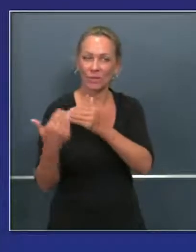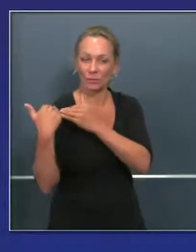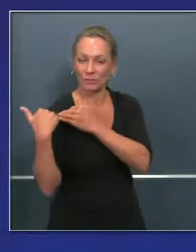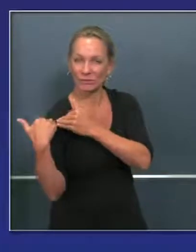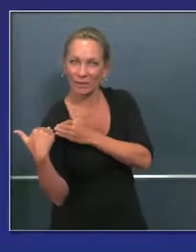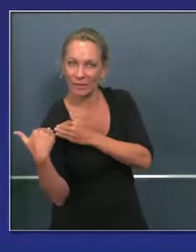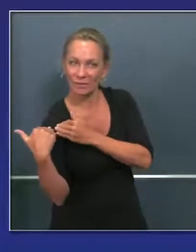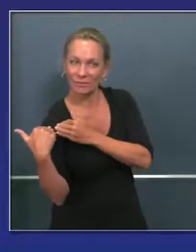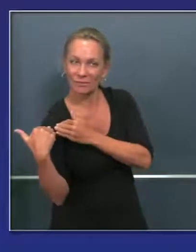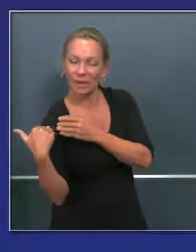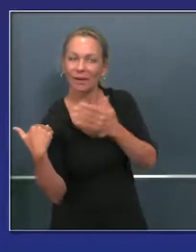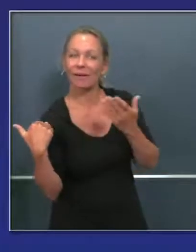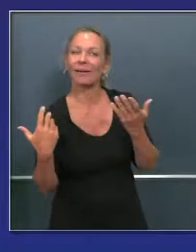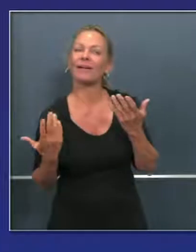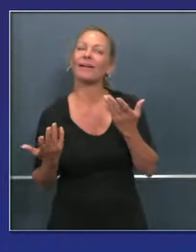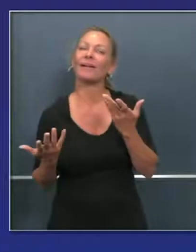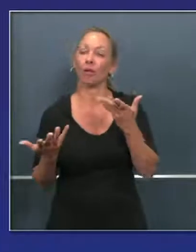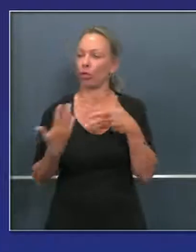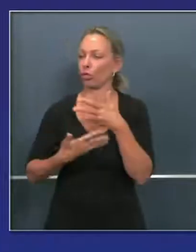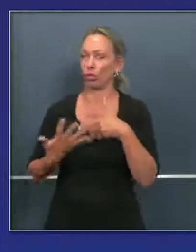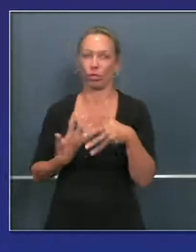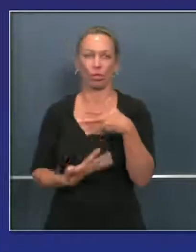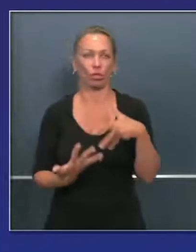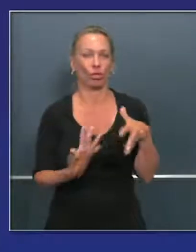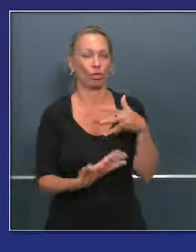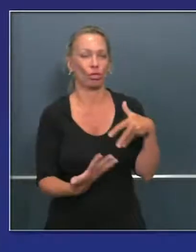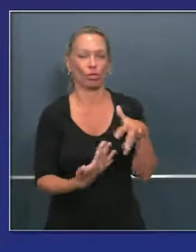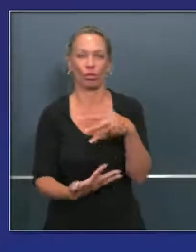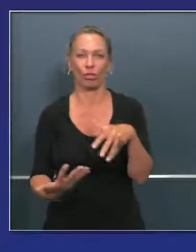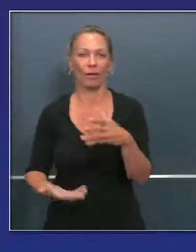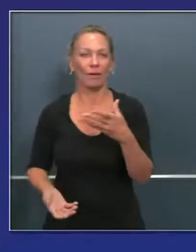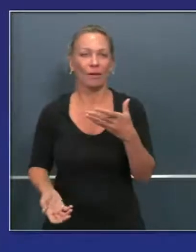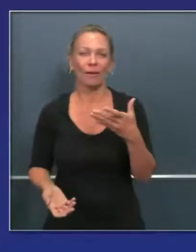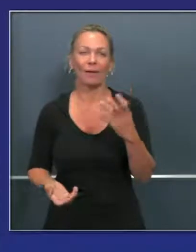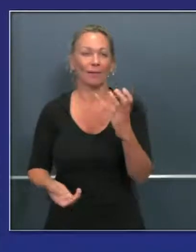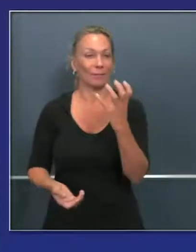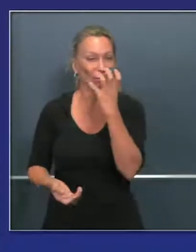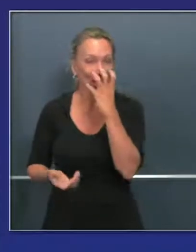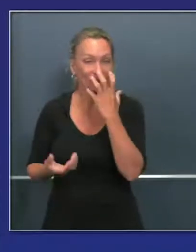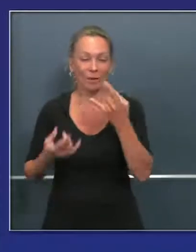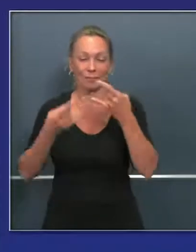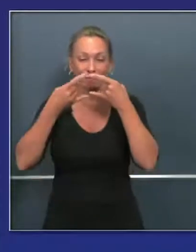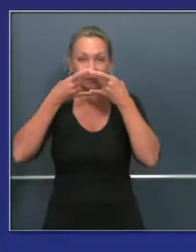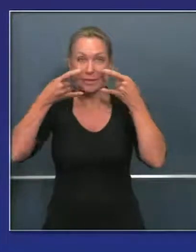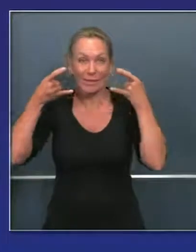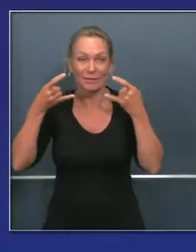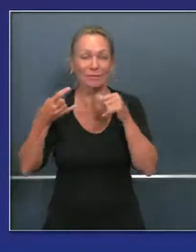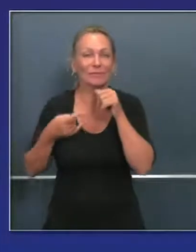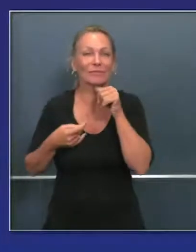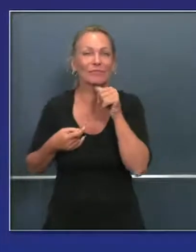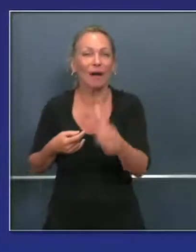weren't wearing their face masks that's why weak Plus ago we required mandatory face coverings face